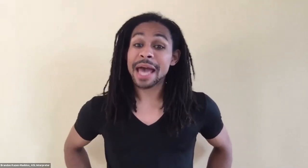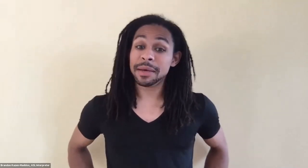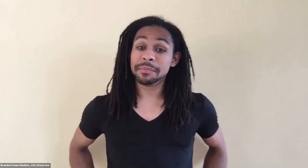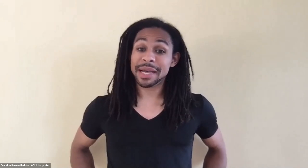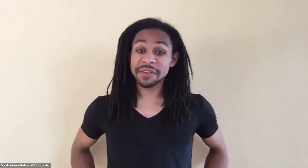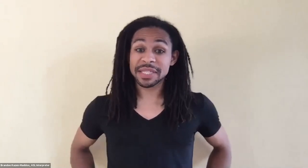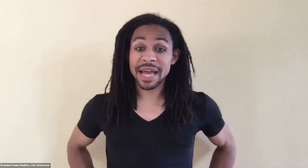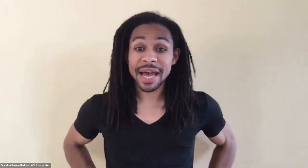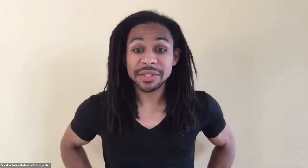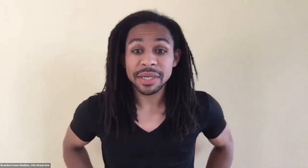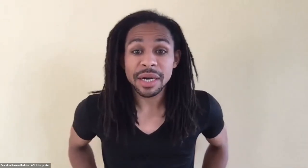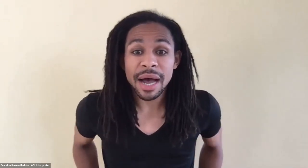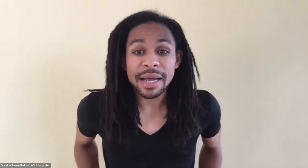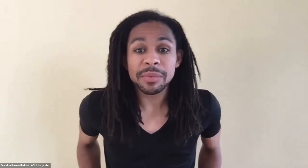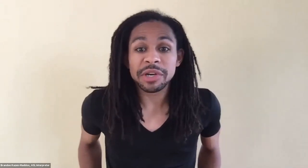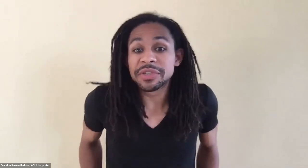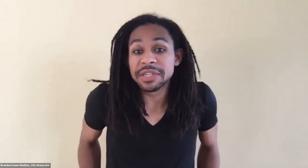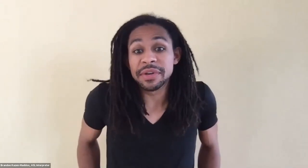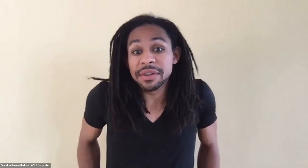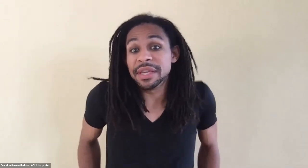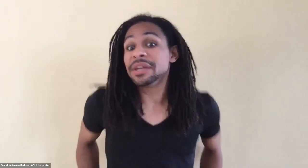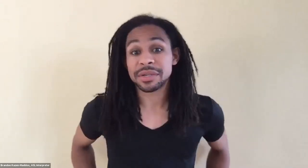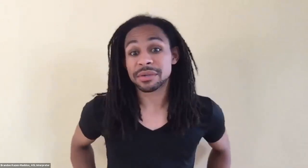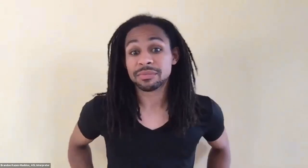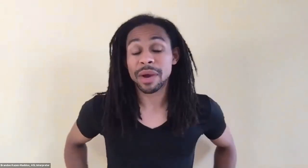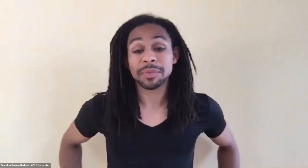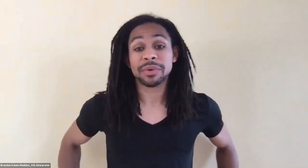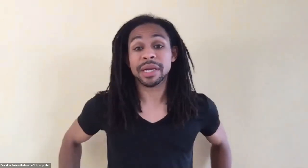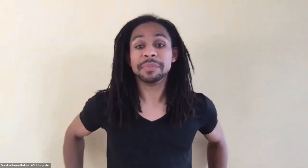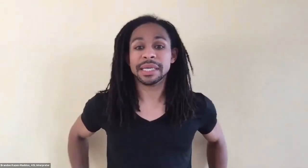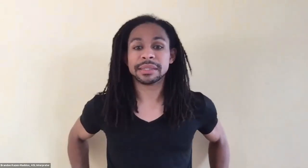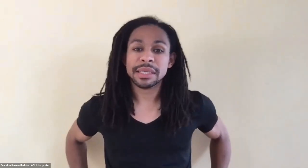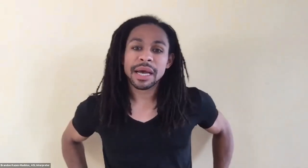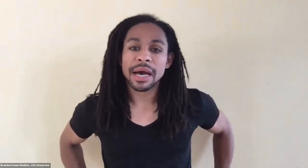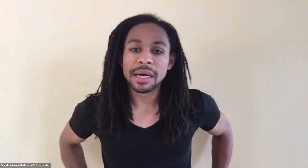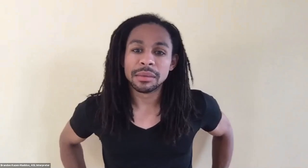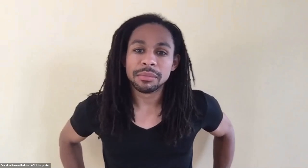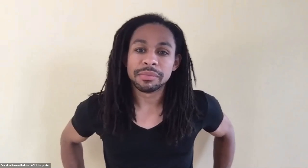And myself as an actor, I work for different theater repertory companies.